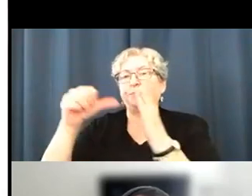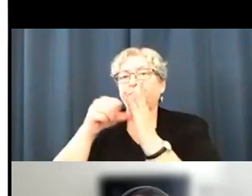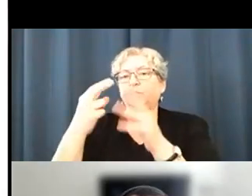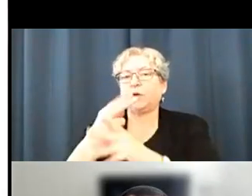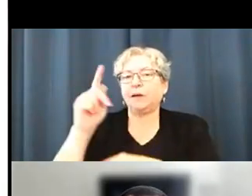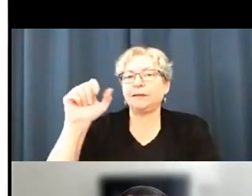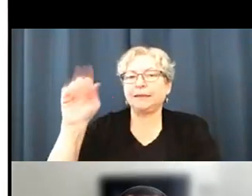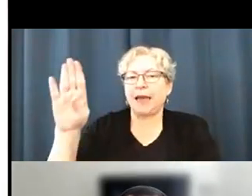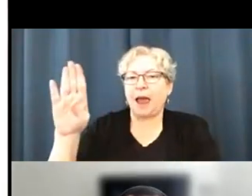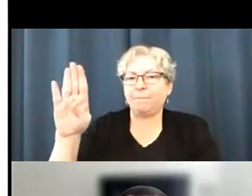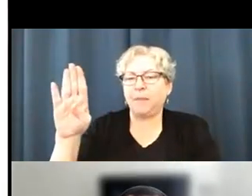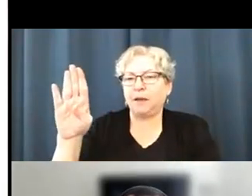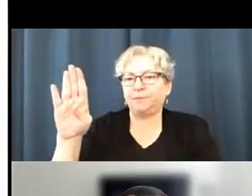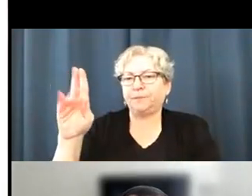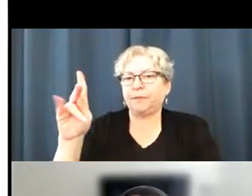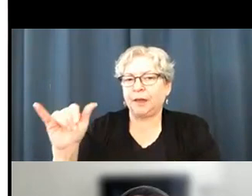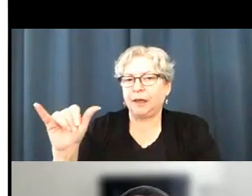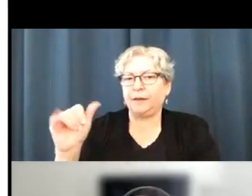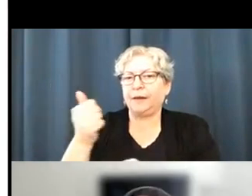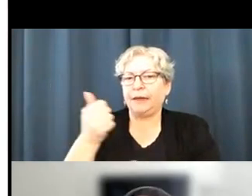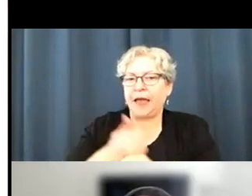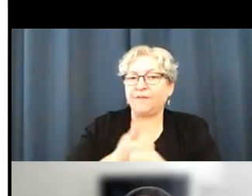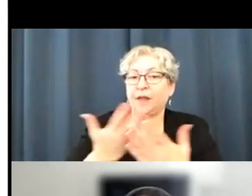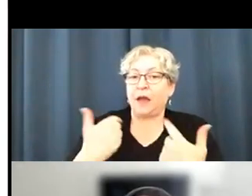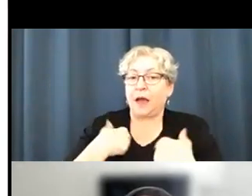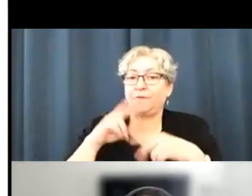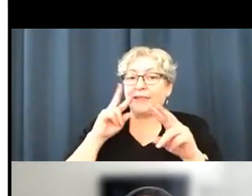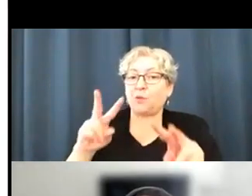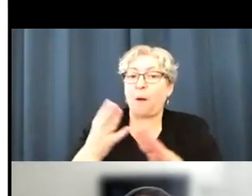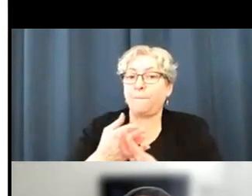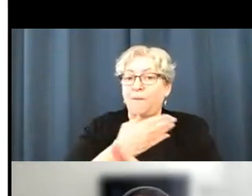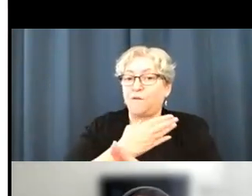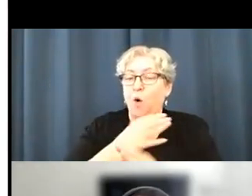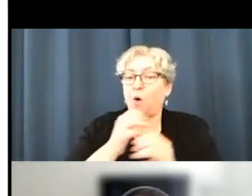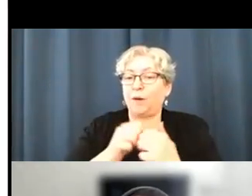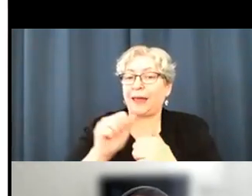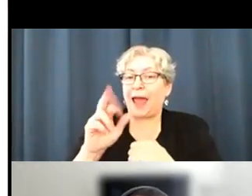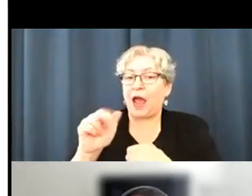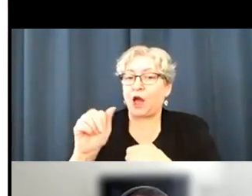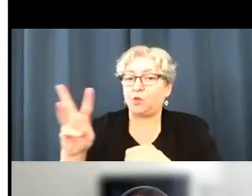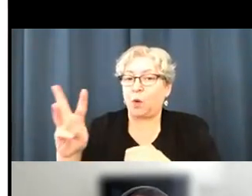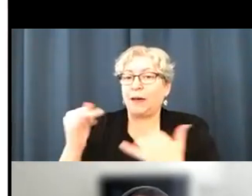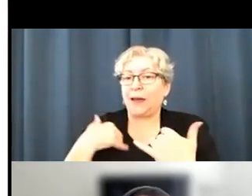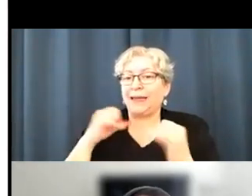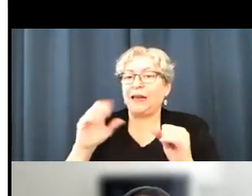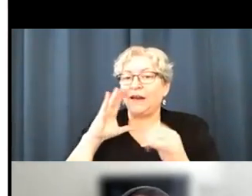that all the elements that I have seen before, with the arrow keys, now I can focus with the Tab key